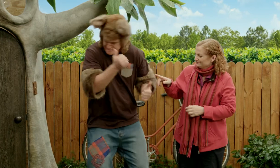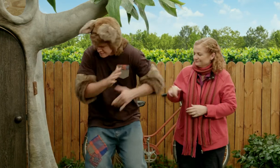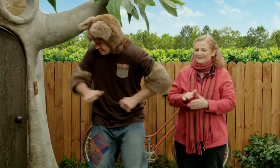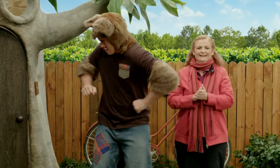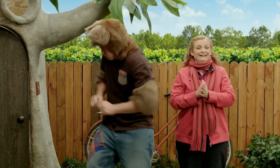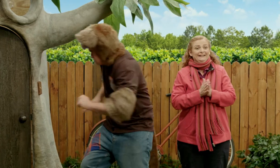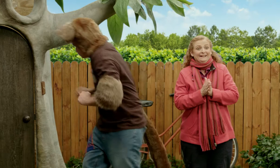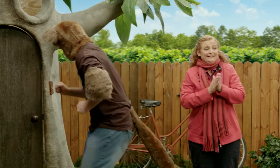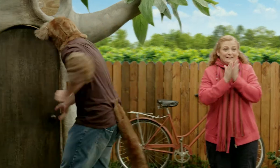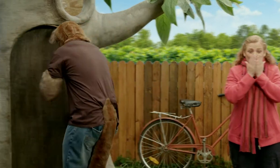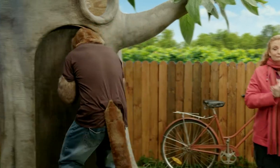go and get one. Yeah, I'll go get one.